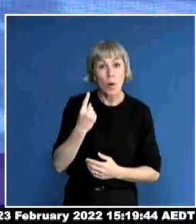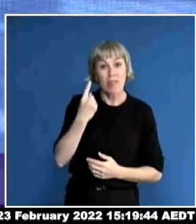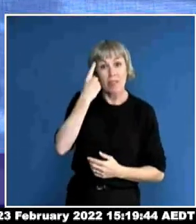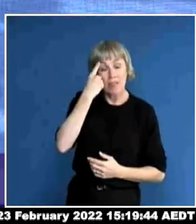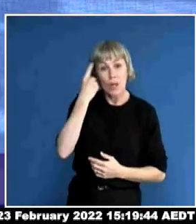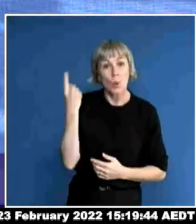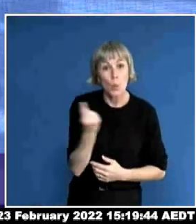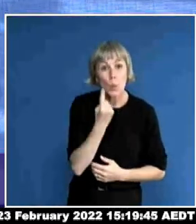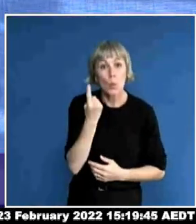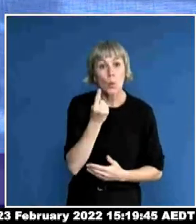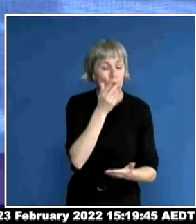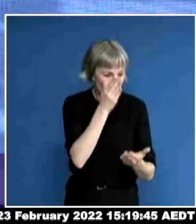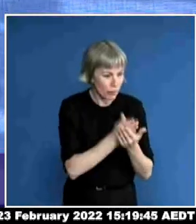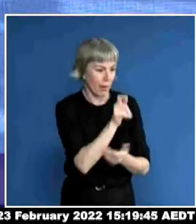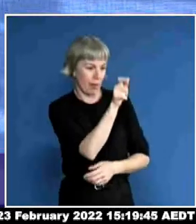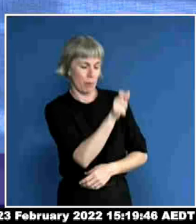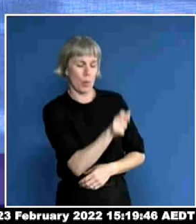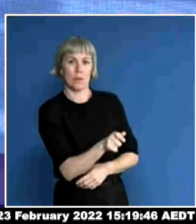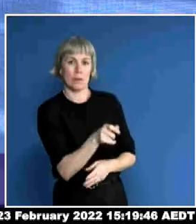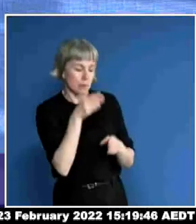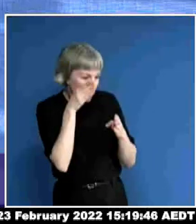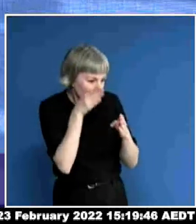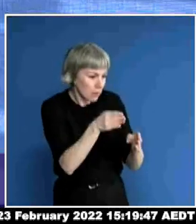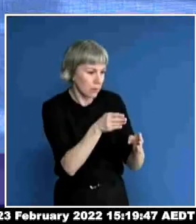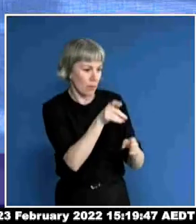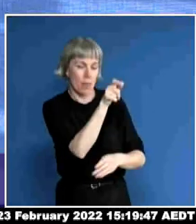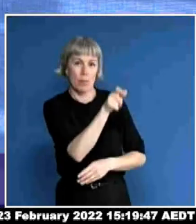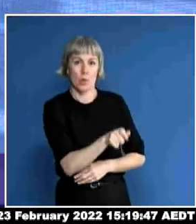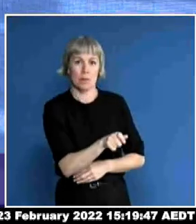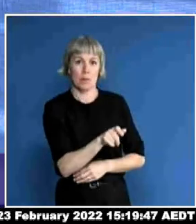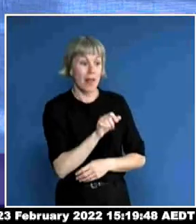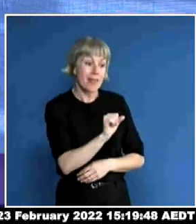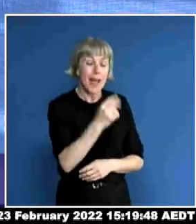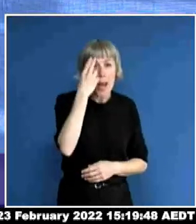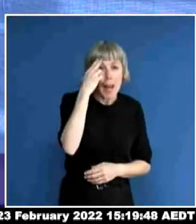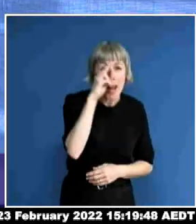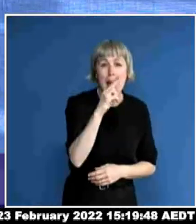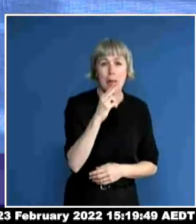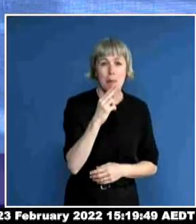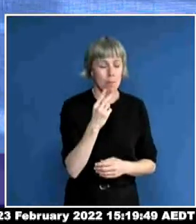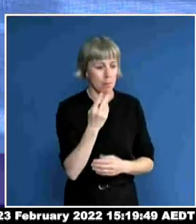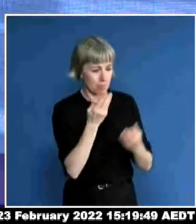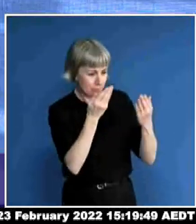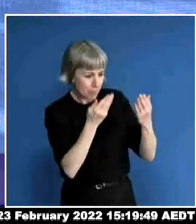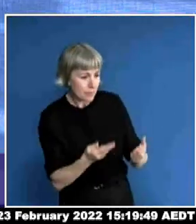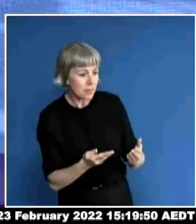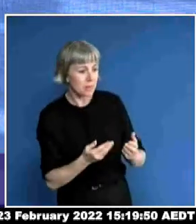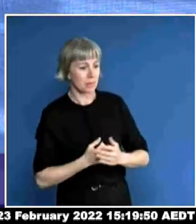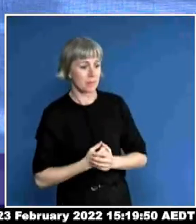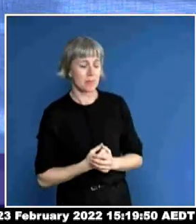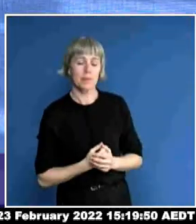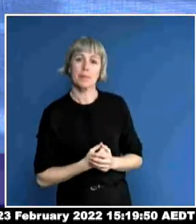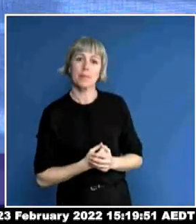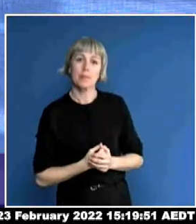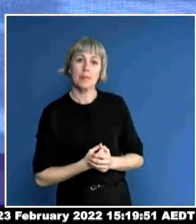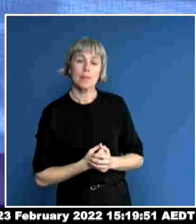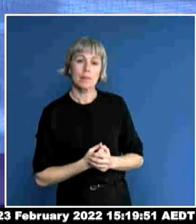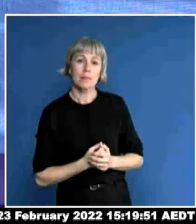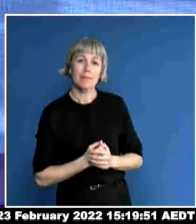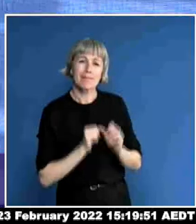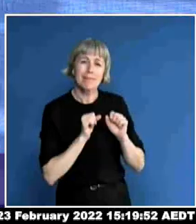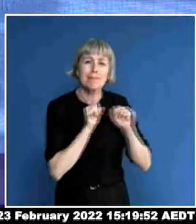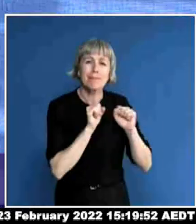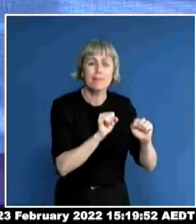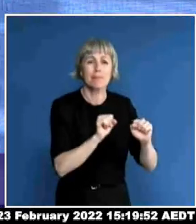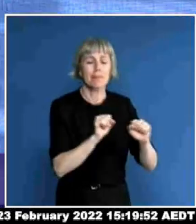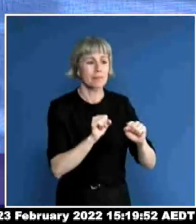A real person that has so much meaning and life in them and has - they might have a